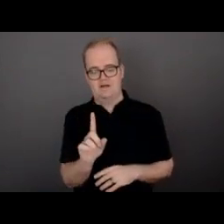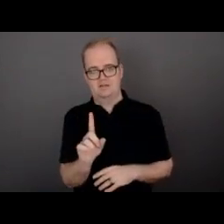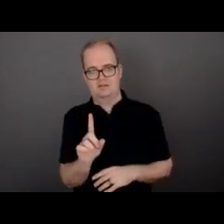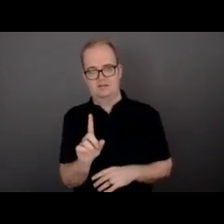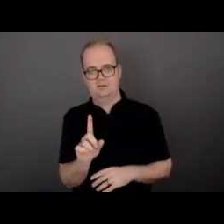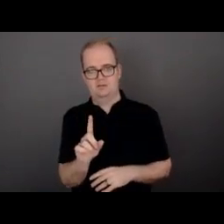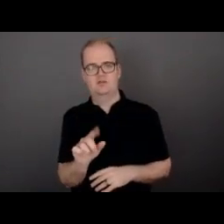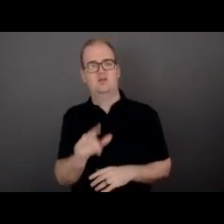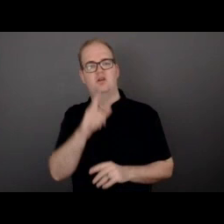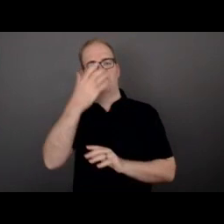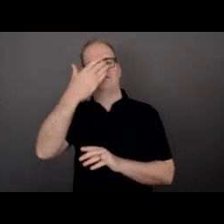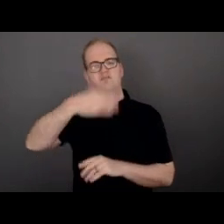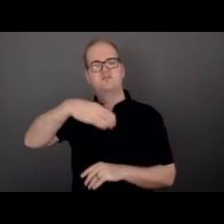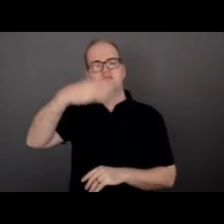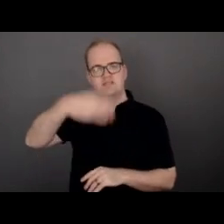the moment it is at Brisbane.